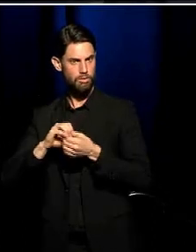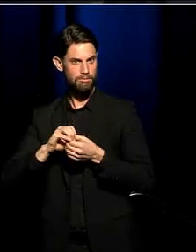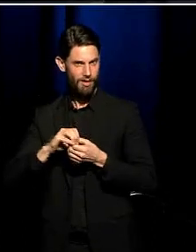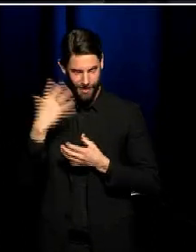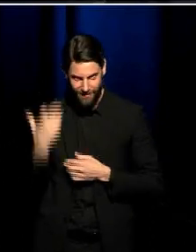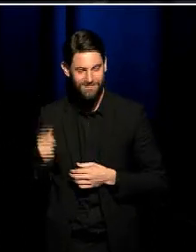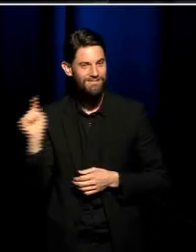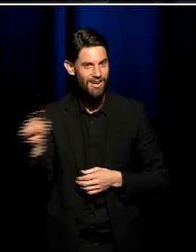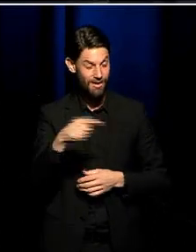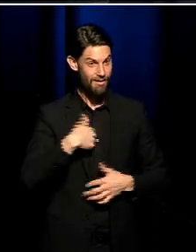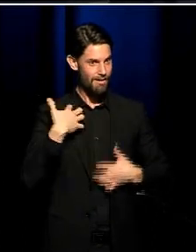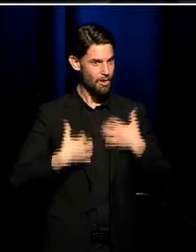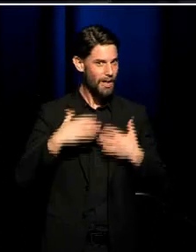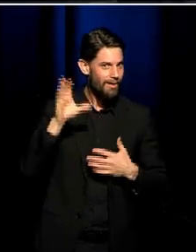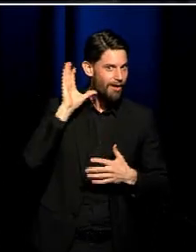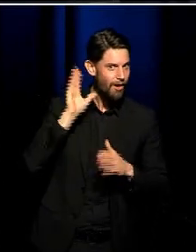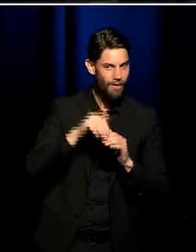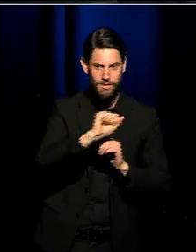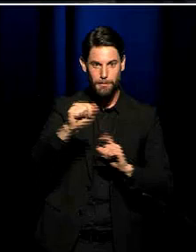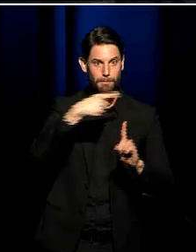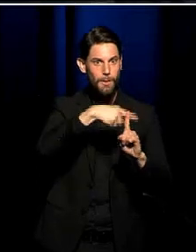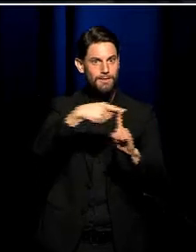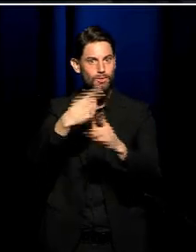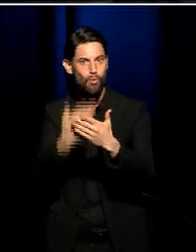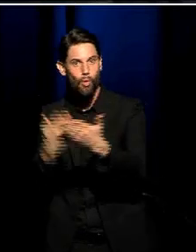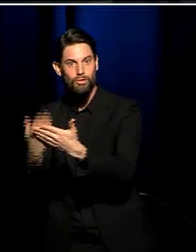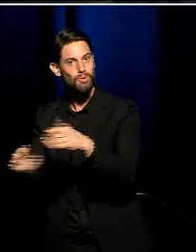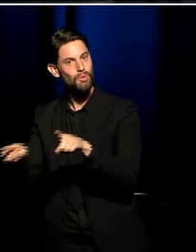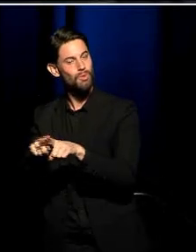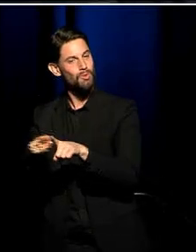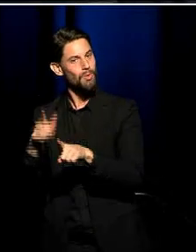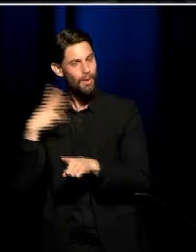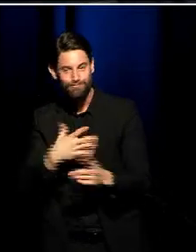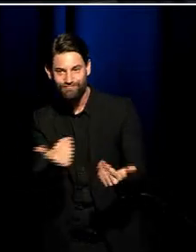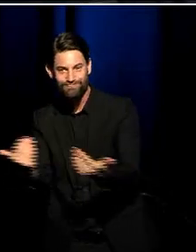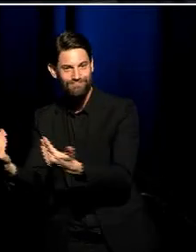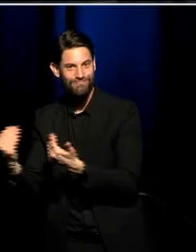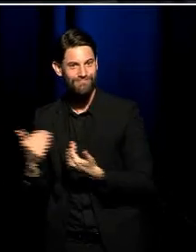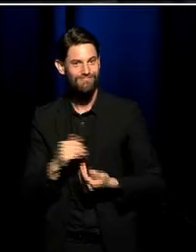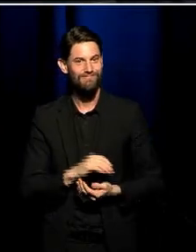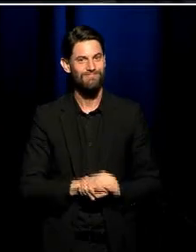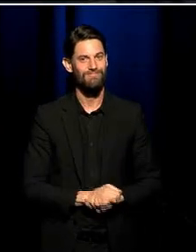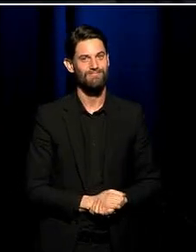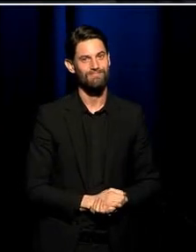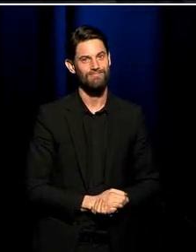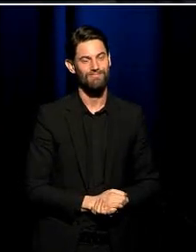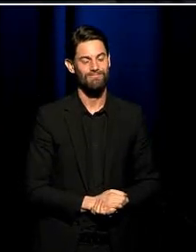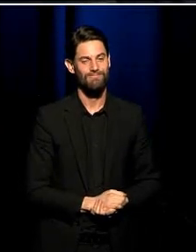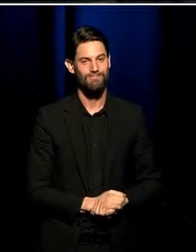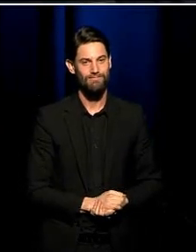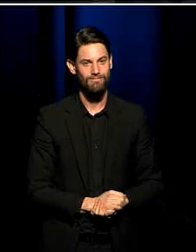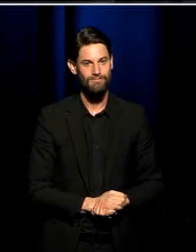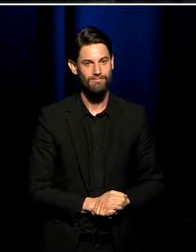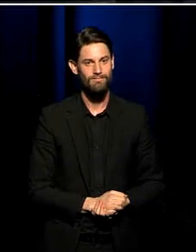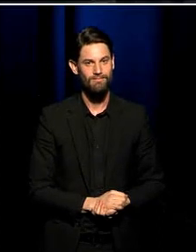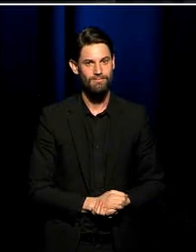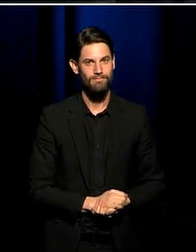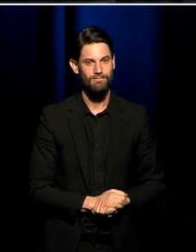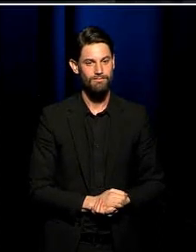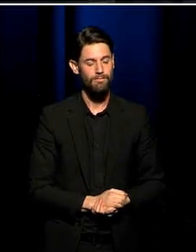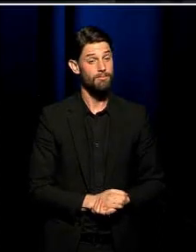about these positive efforts. In closing, I want to make a promise. We will listen